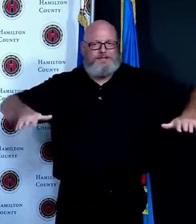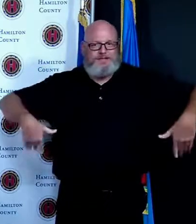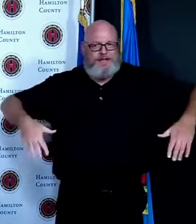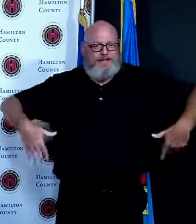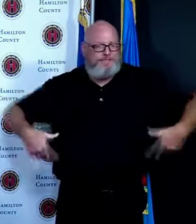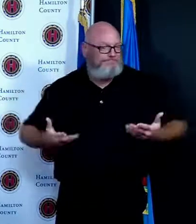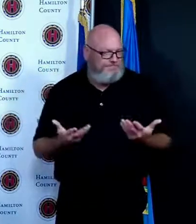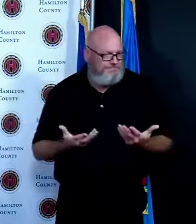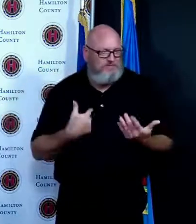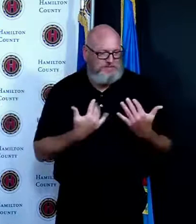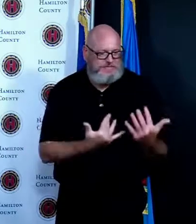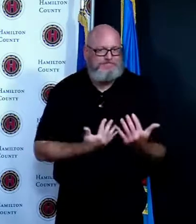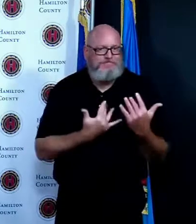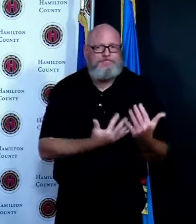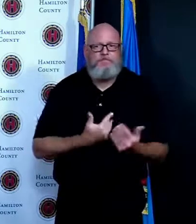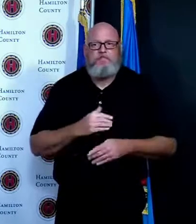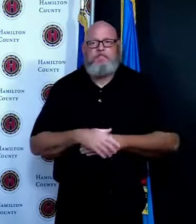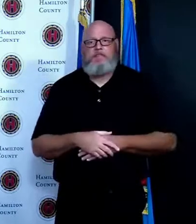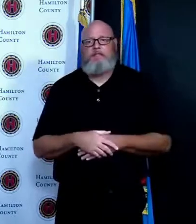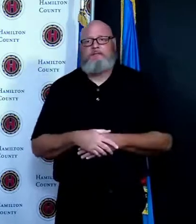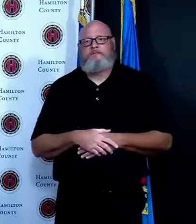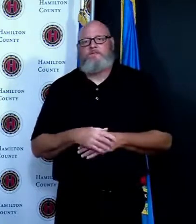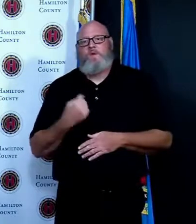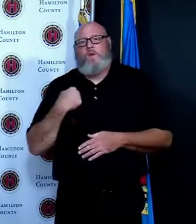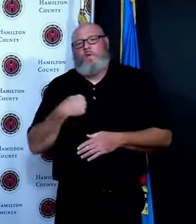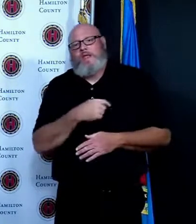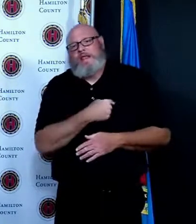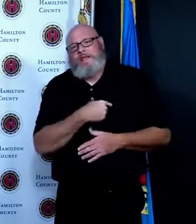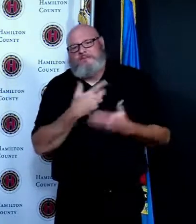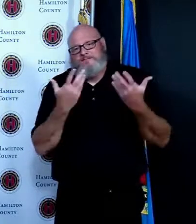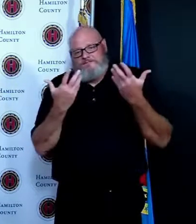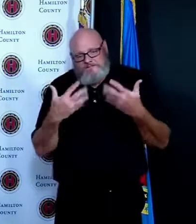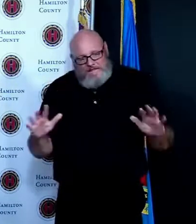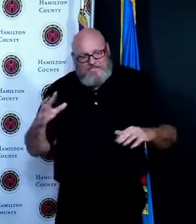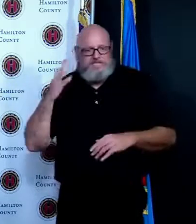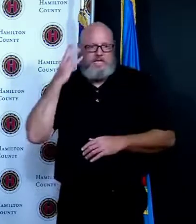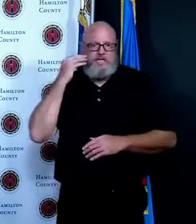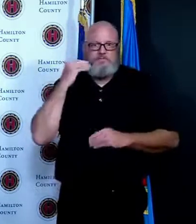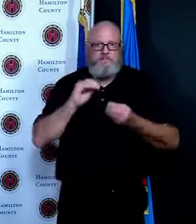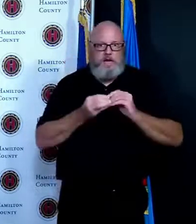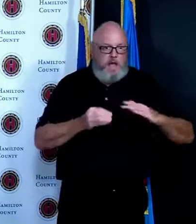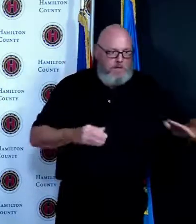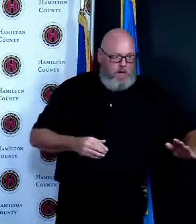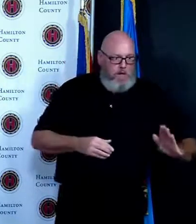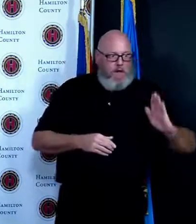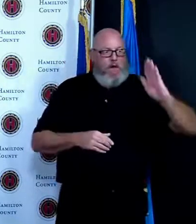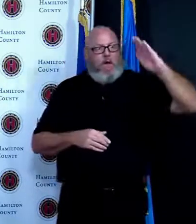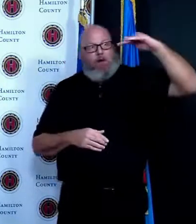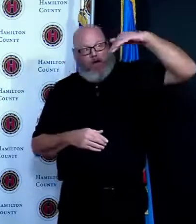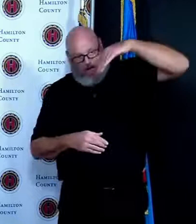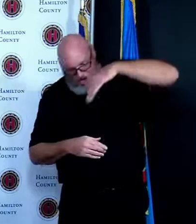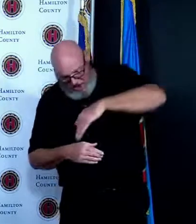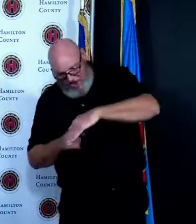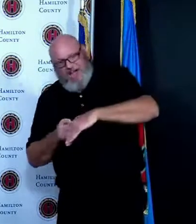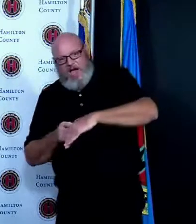i know we can do it again remember if you have symptoms of Covid-19 I want you to go get tested